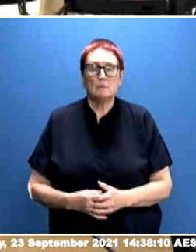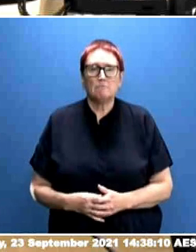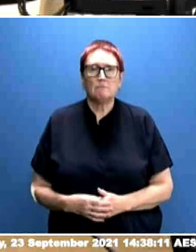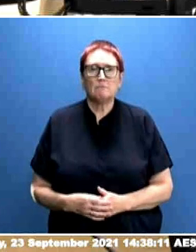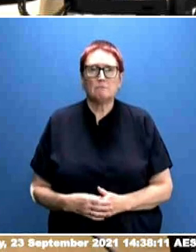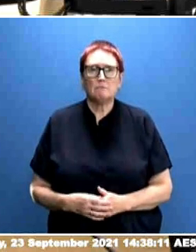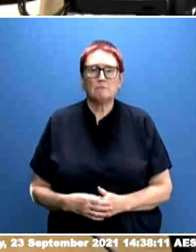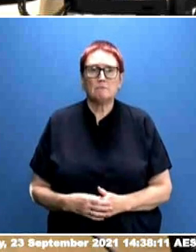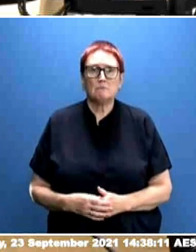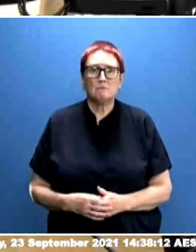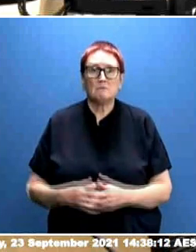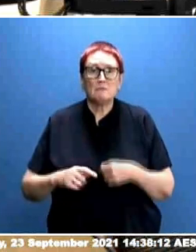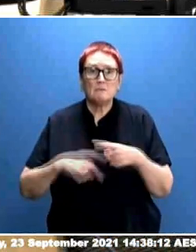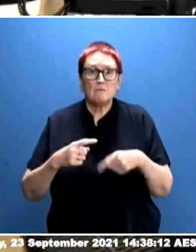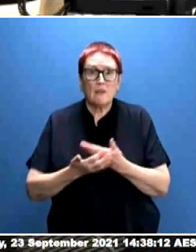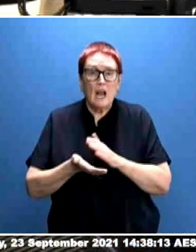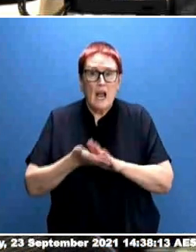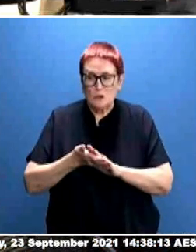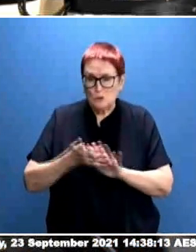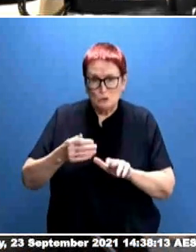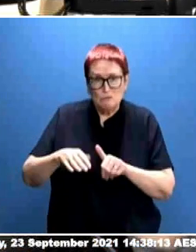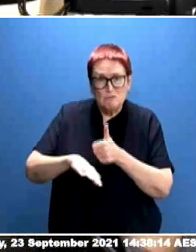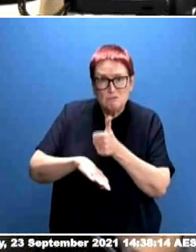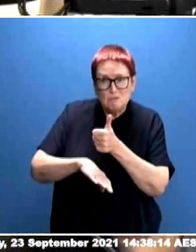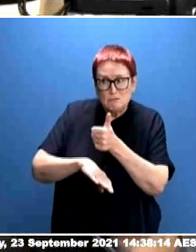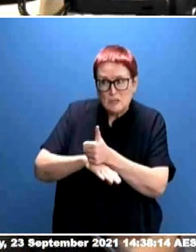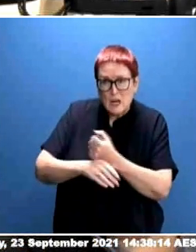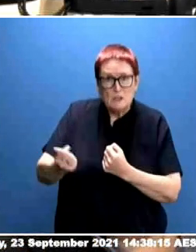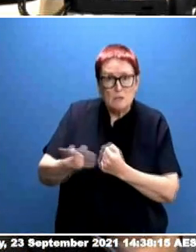about putting in place the supports and things for the purpose there, but